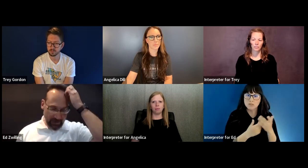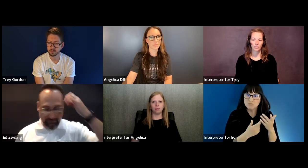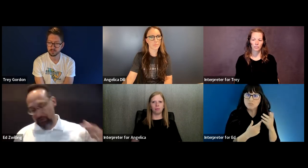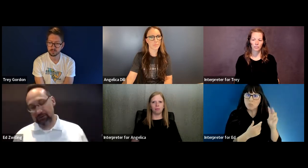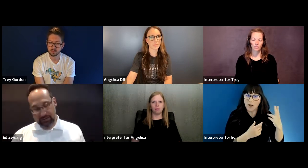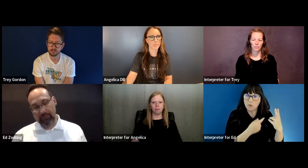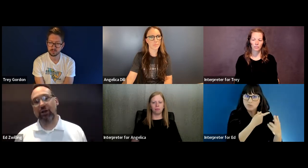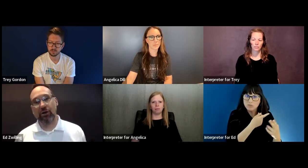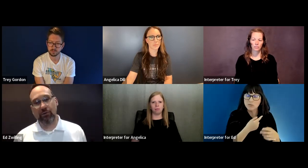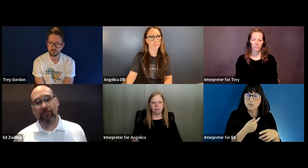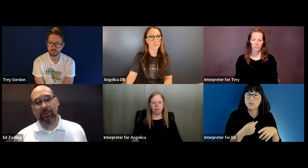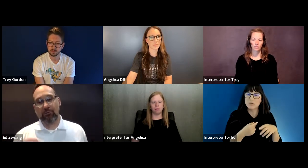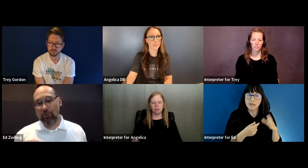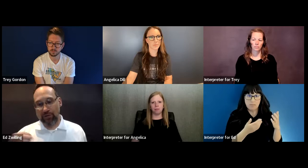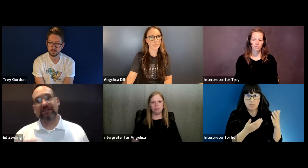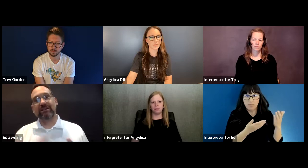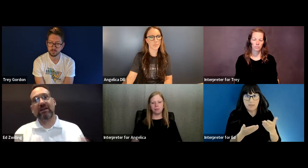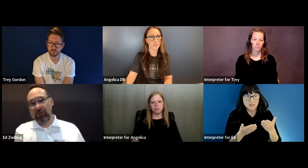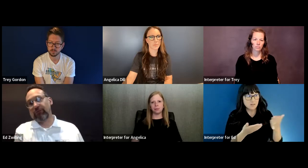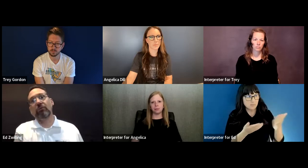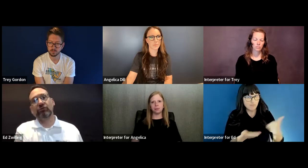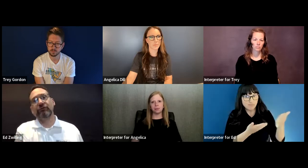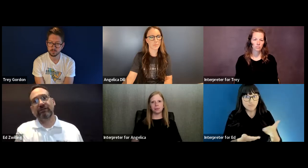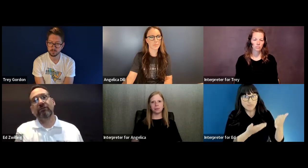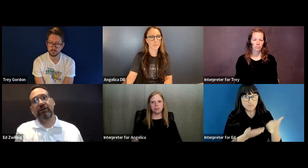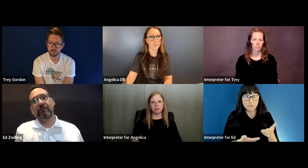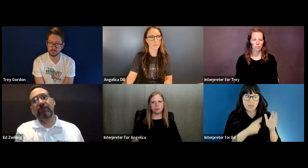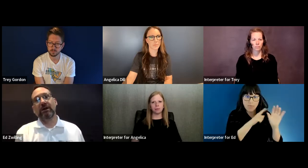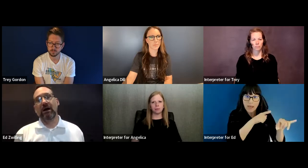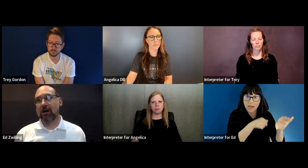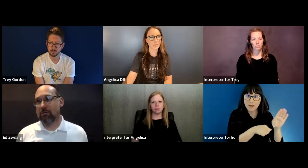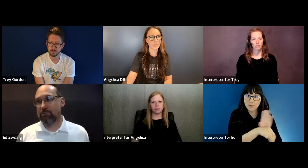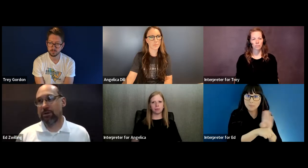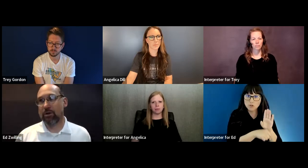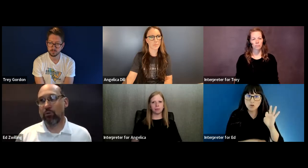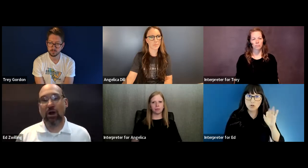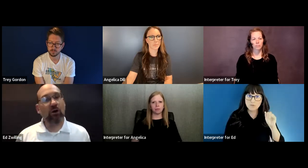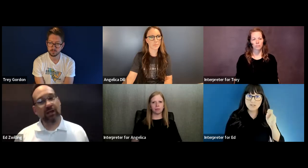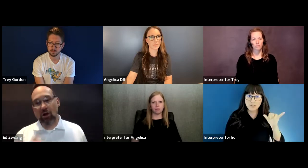having goods coming up well that's an example of a commercial facility um you know we all get